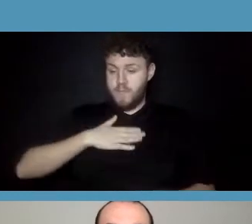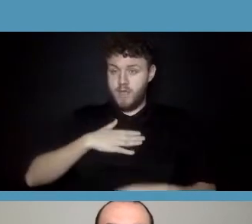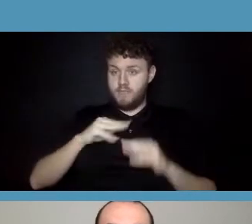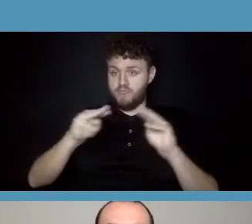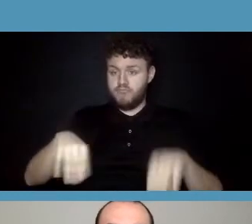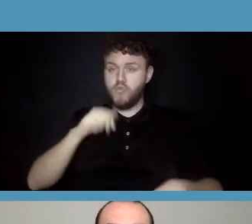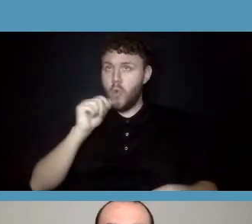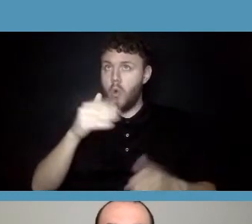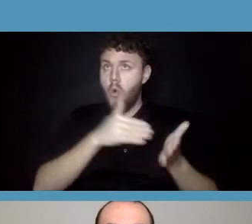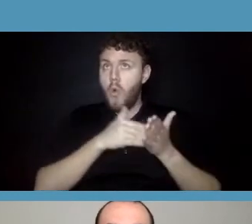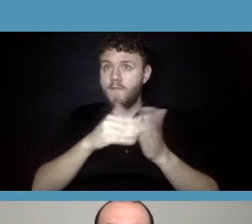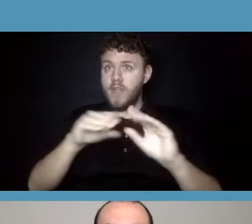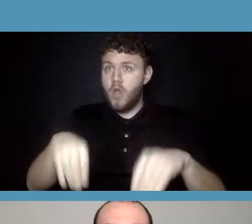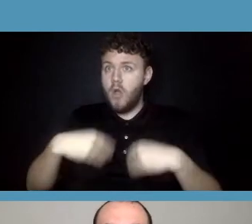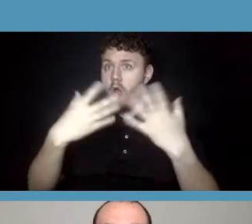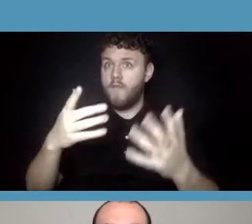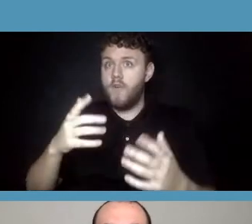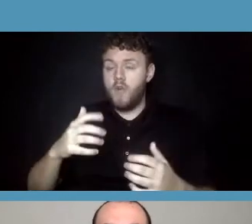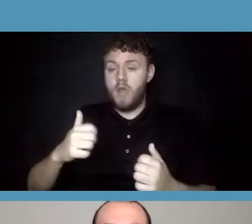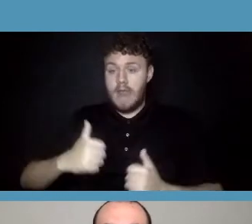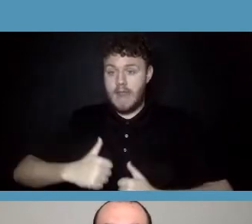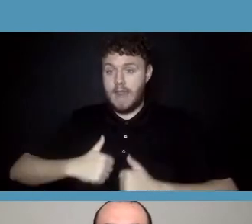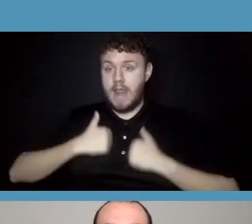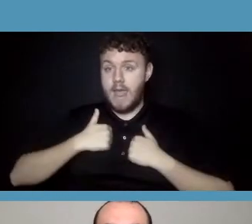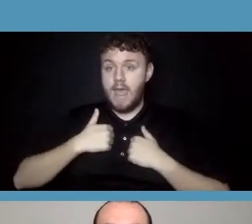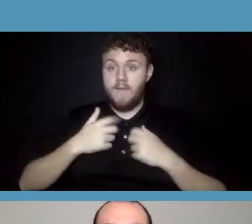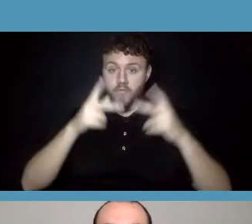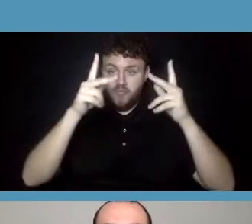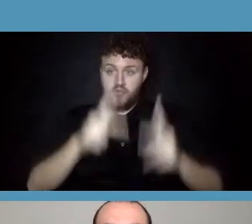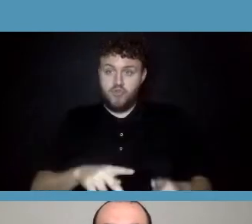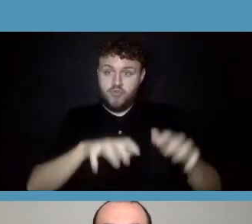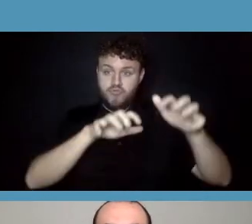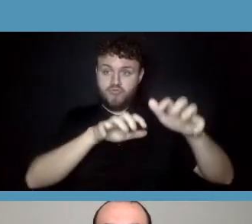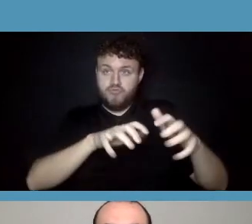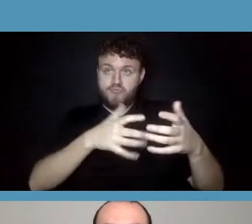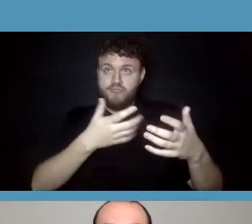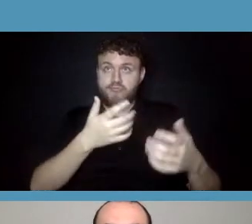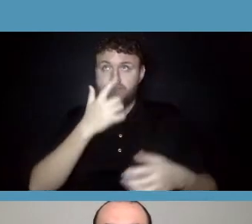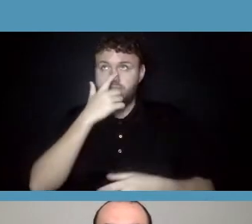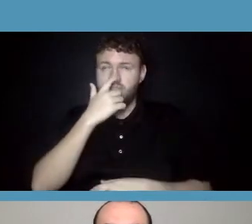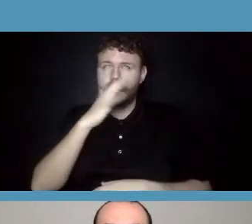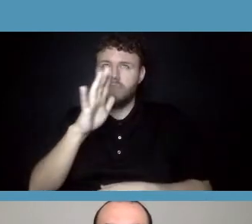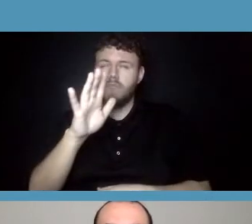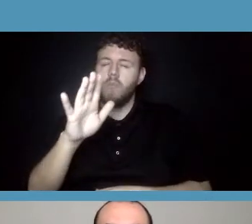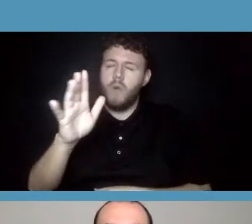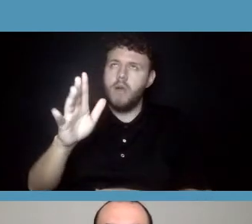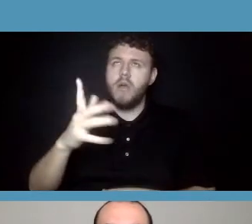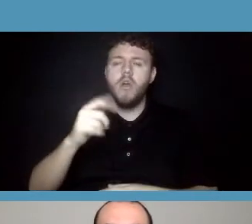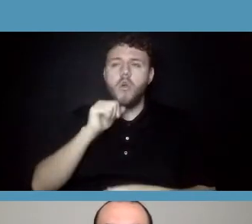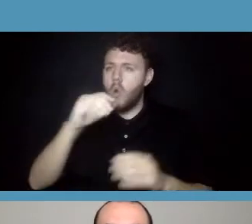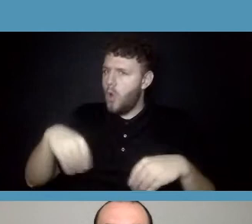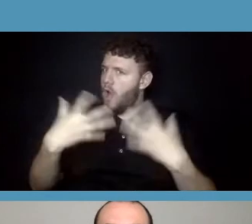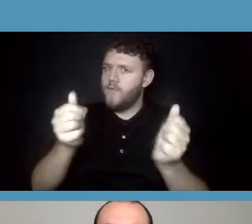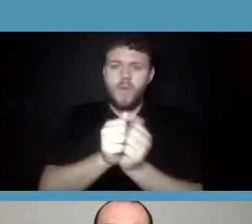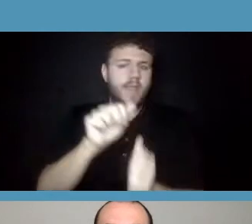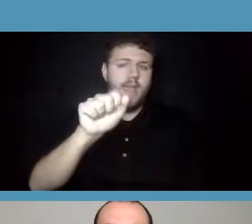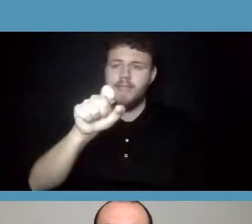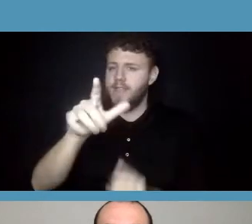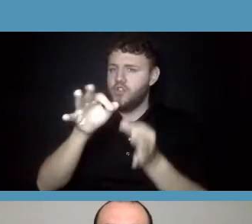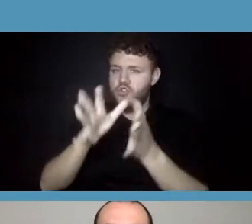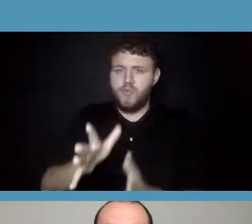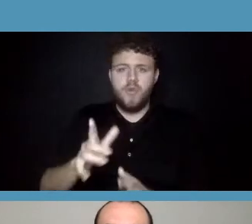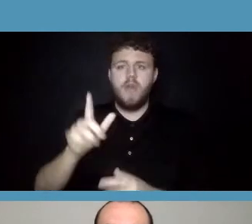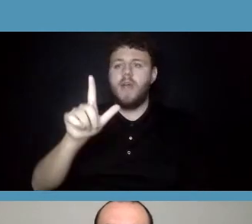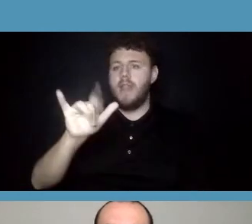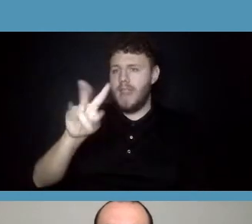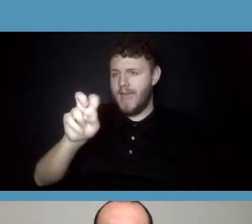live digital programming --we do not offer any with an ASL interpreter that is live.